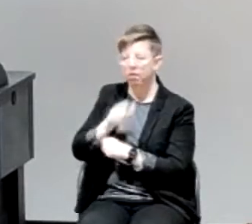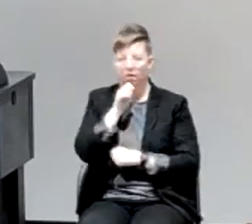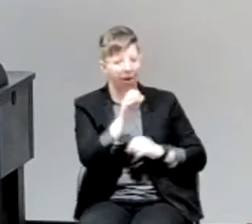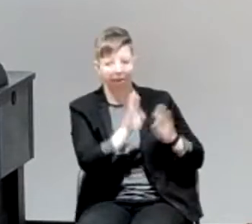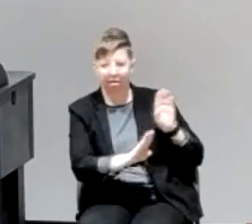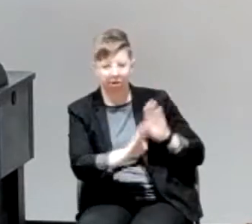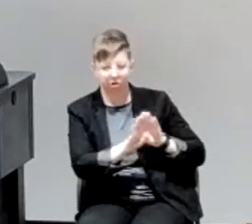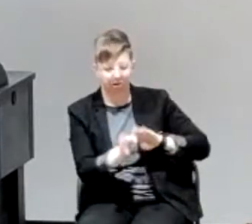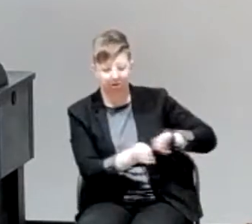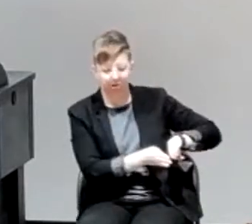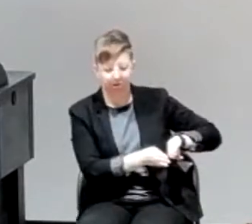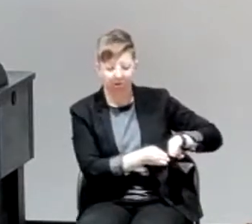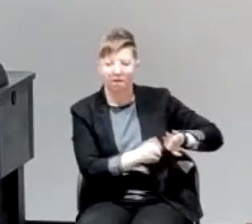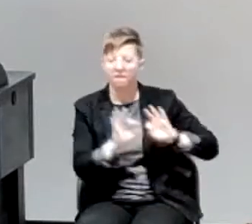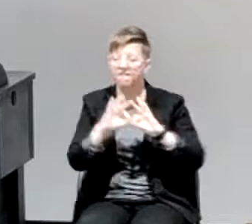Richard, they're not always